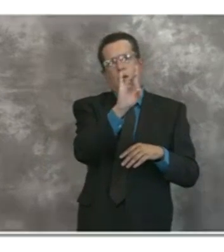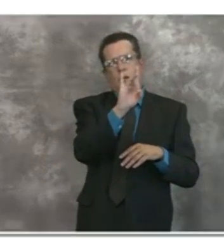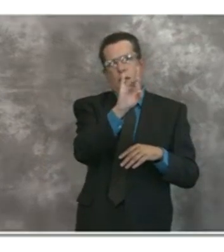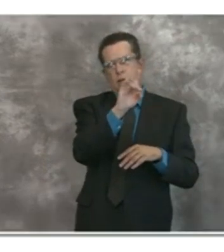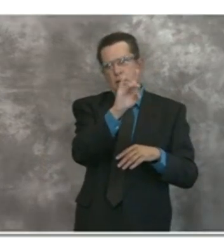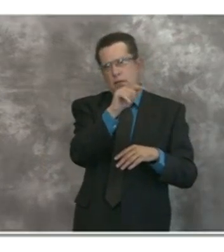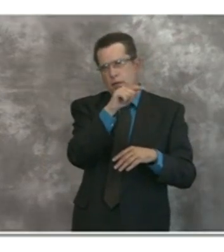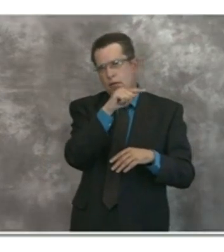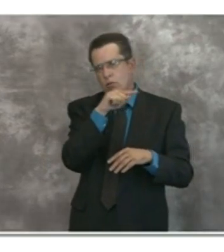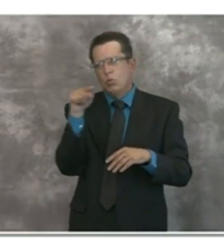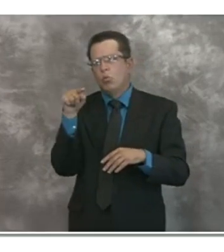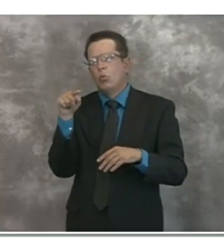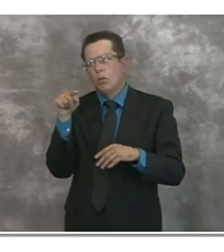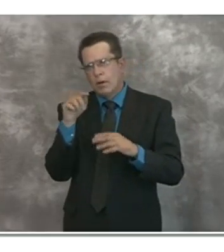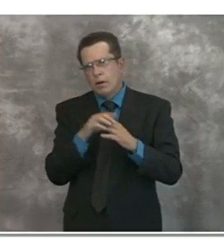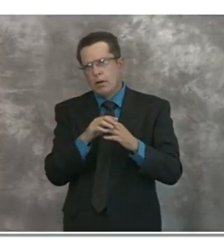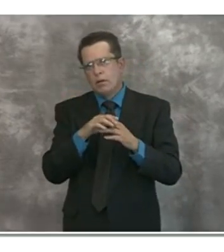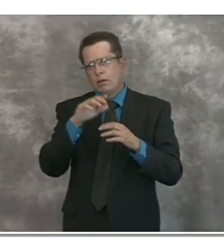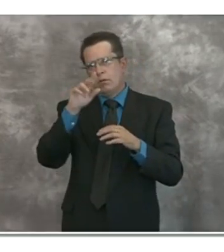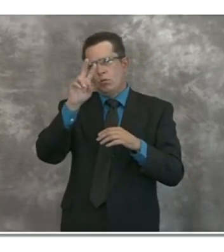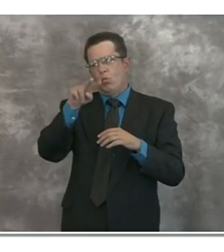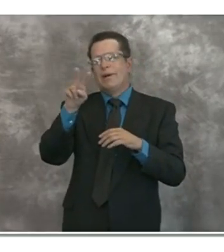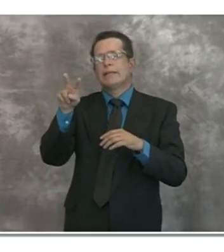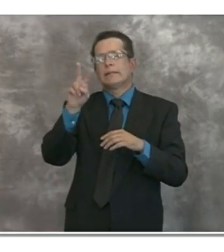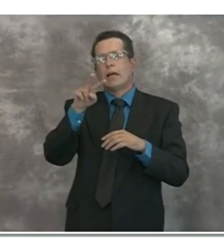CASES BY WEEKS SO AT THE LAST.